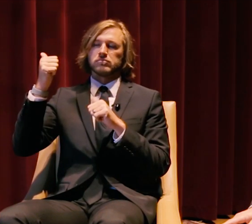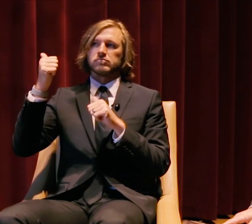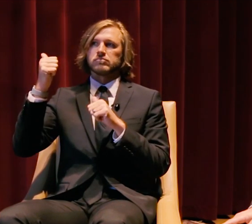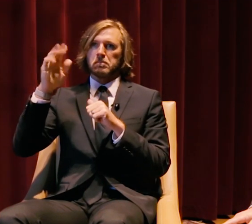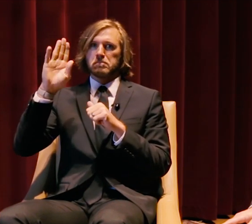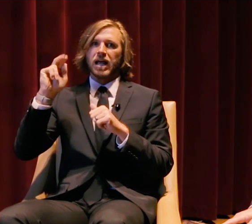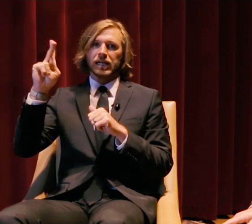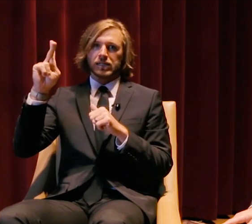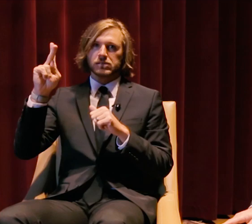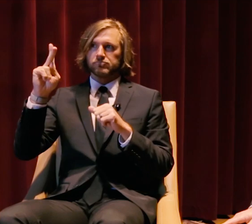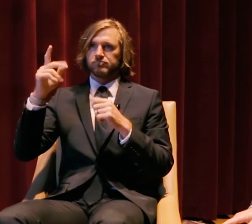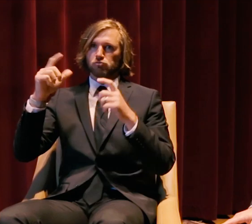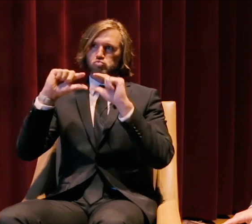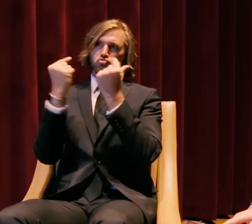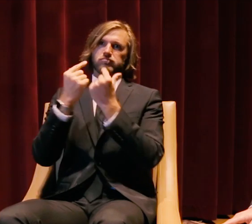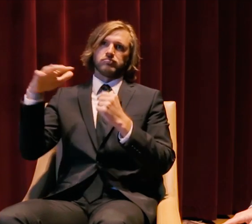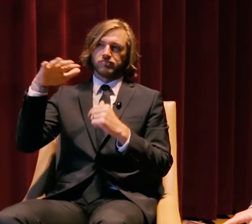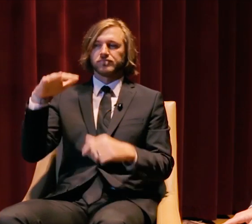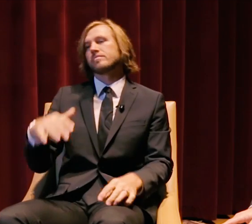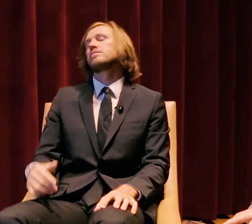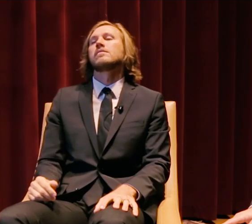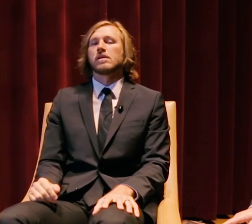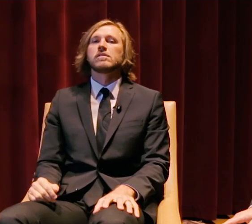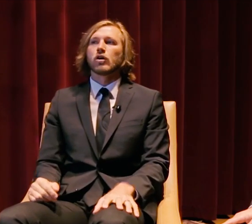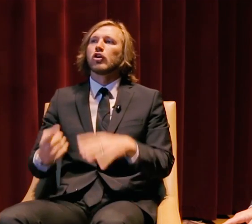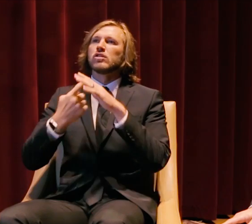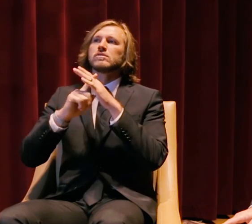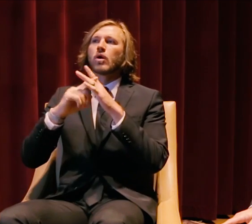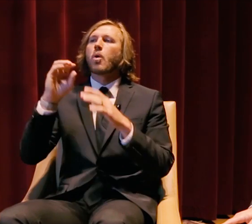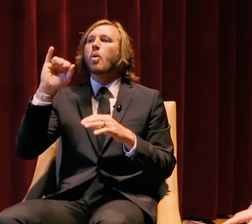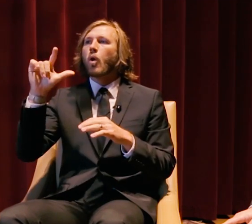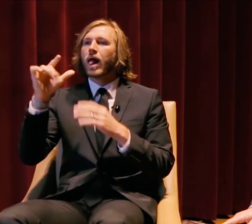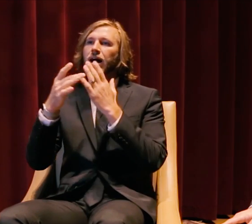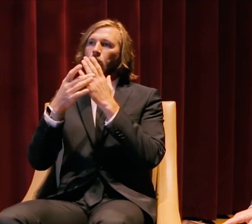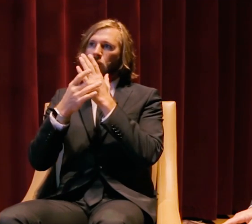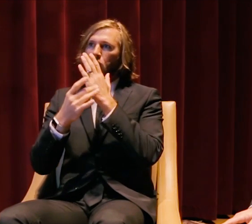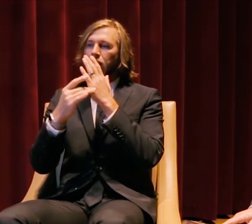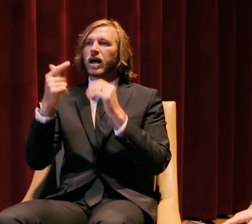bank conglomerates. And started in the oil and gas business